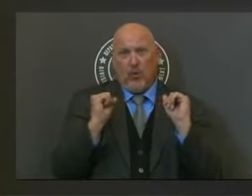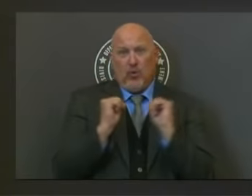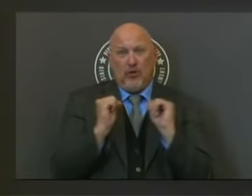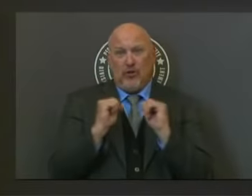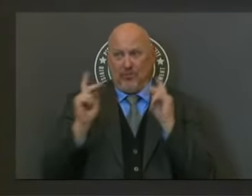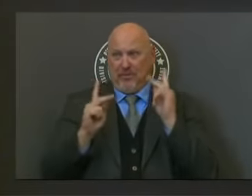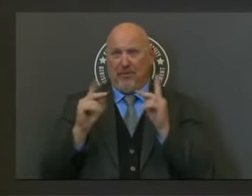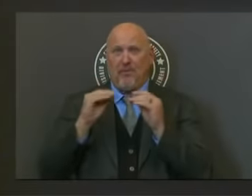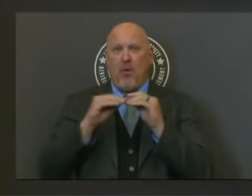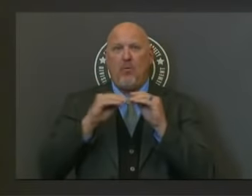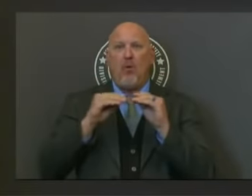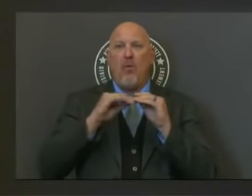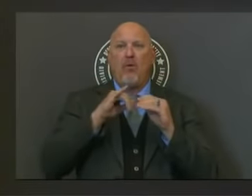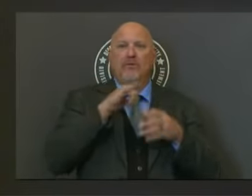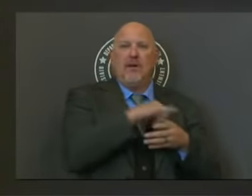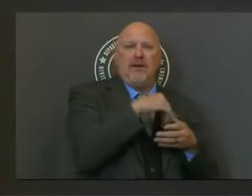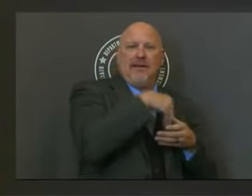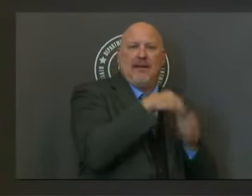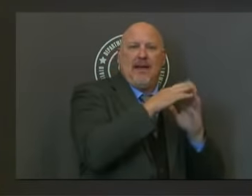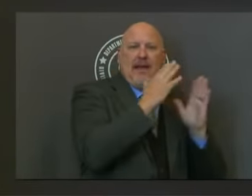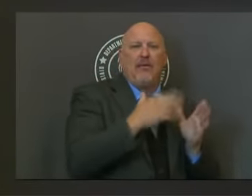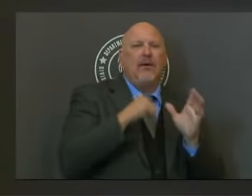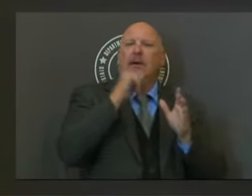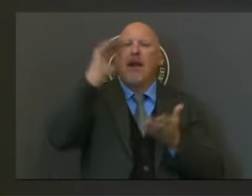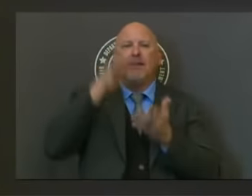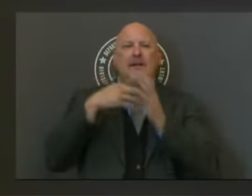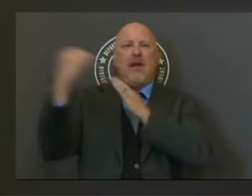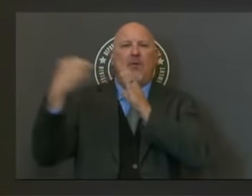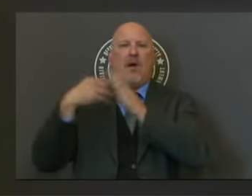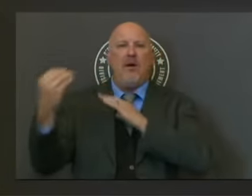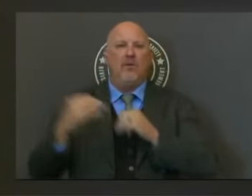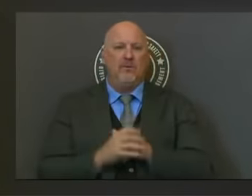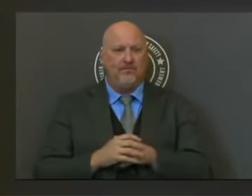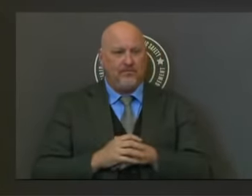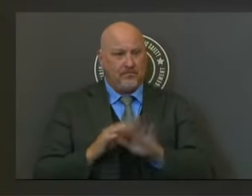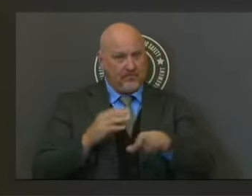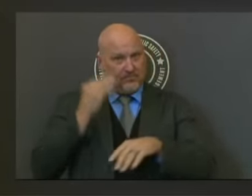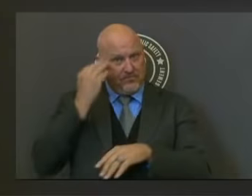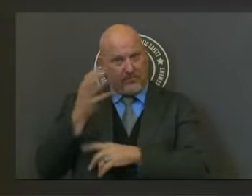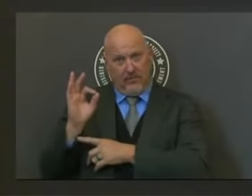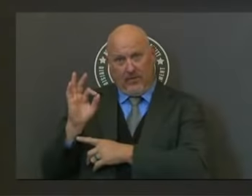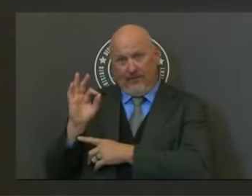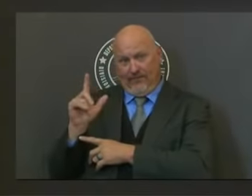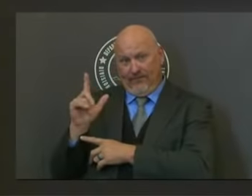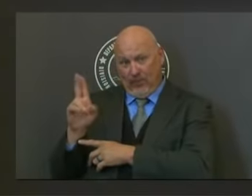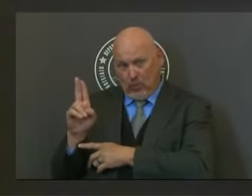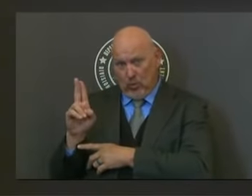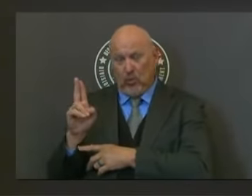where every year we stress our hospitals during this time